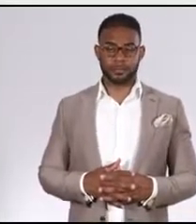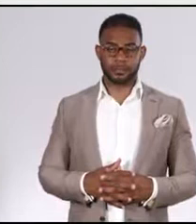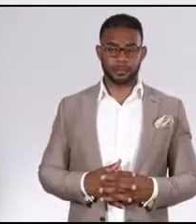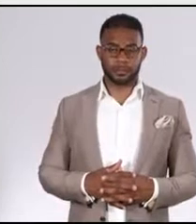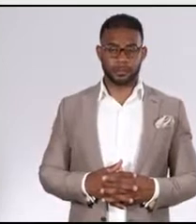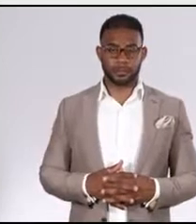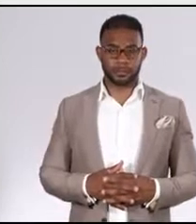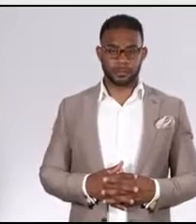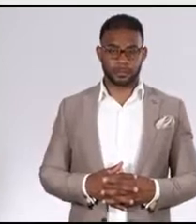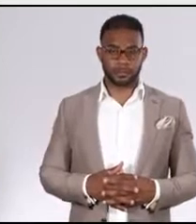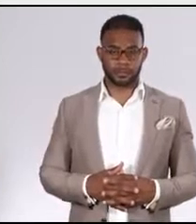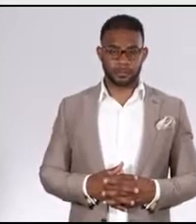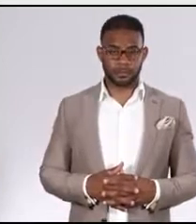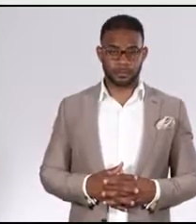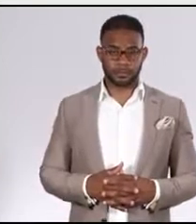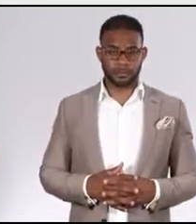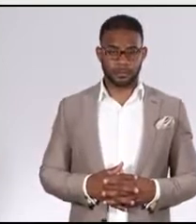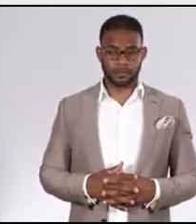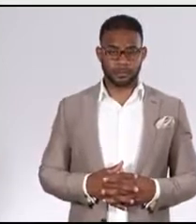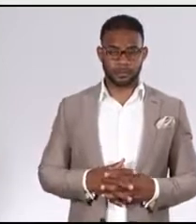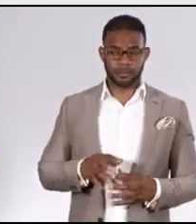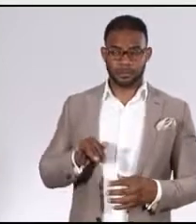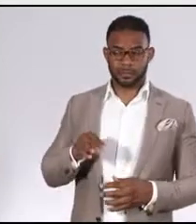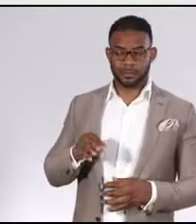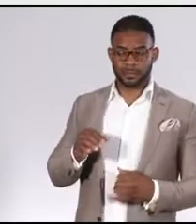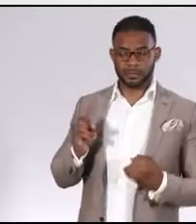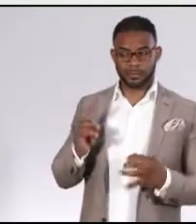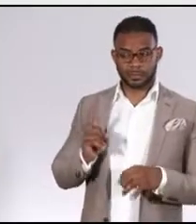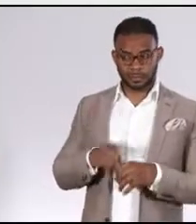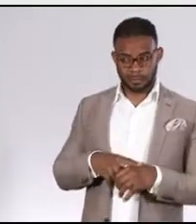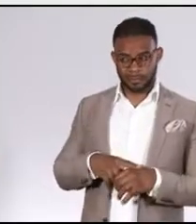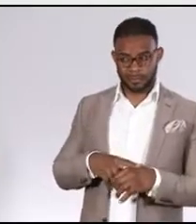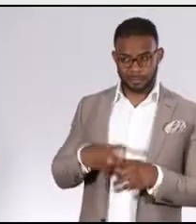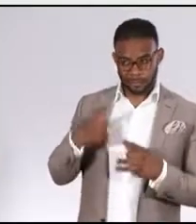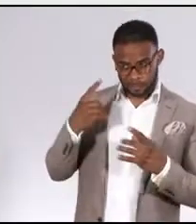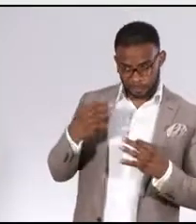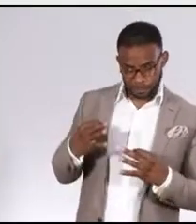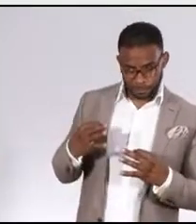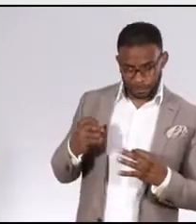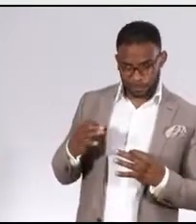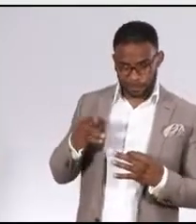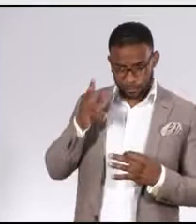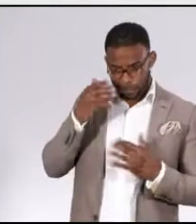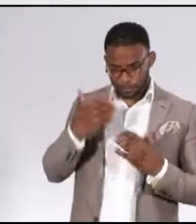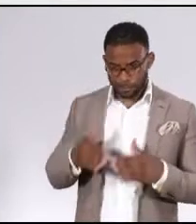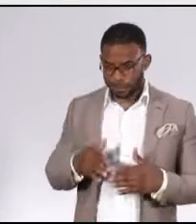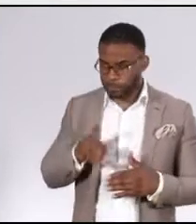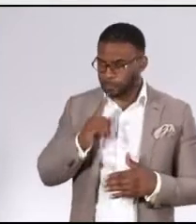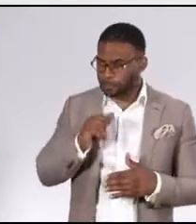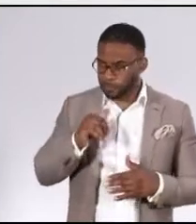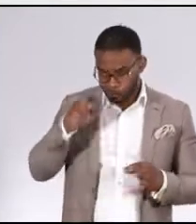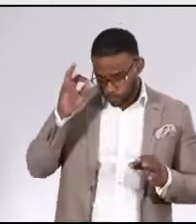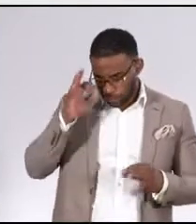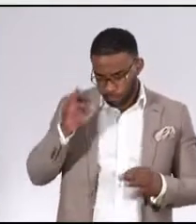i'll give you james many times. The determination of hearing loss is unknown mhm. So